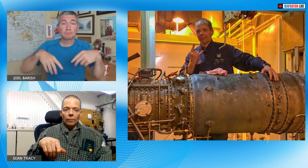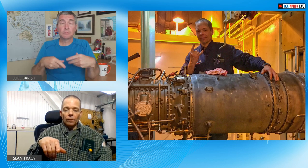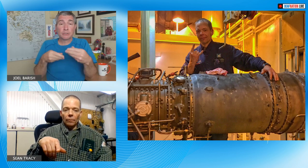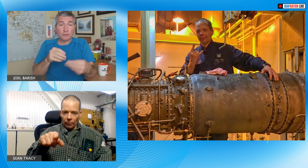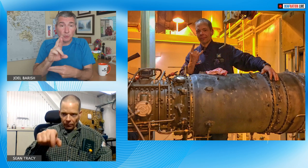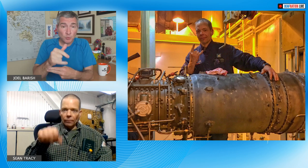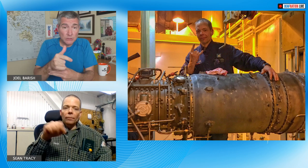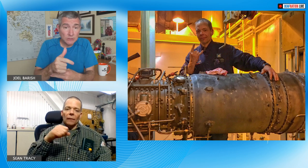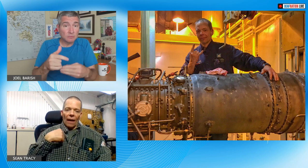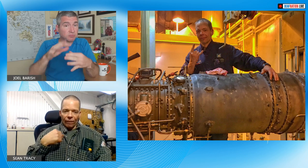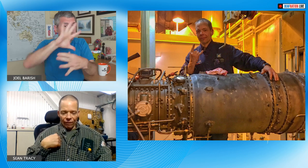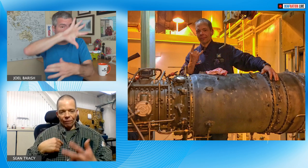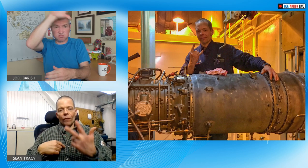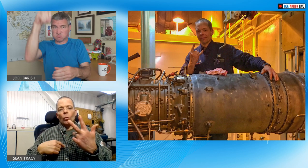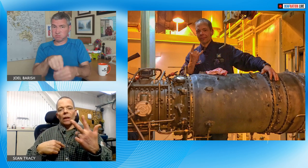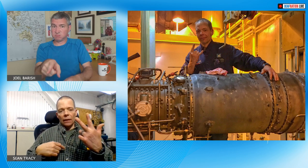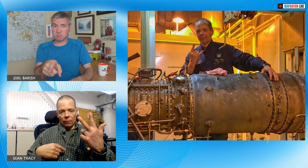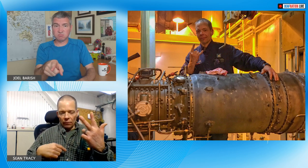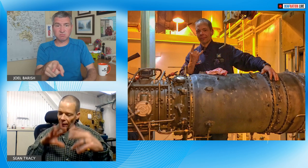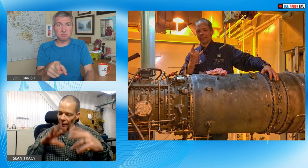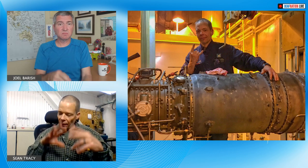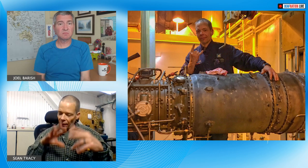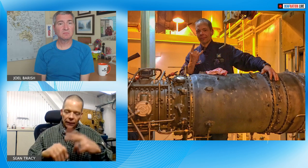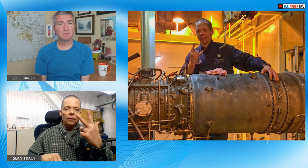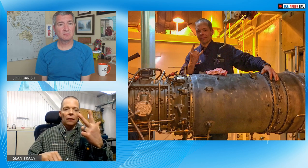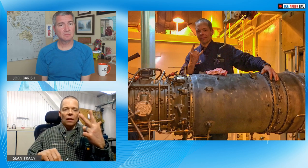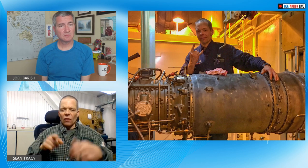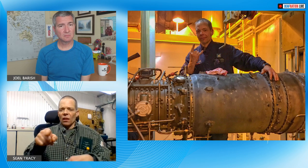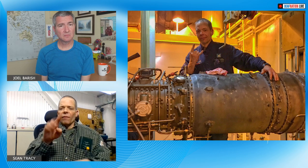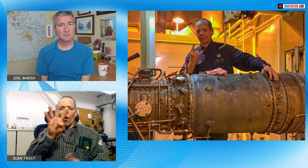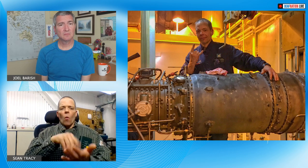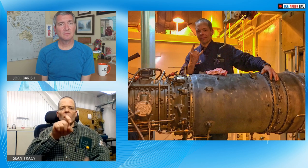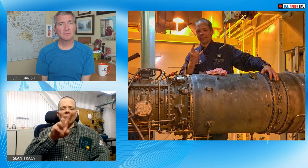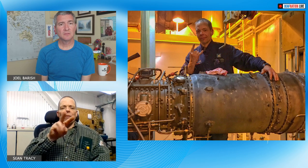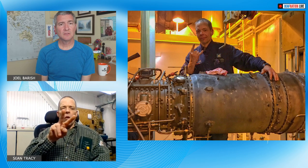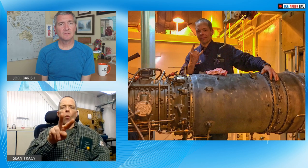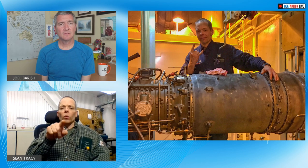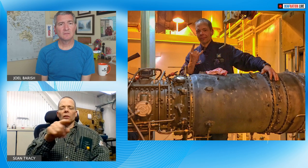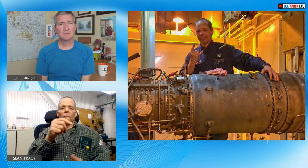Yes, I wear a helmet and glasses. So that runs the platform - the lights, it feeds the rig? Everything runs off of that? Everything runs off of all three generators.